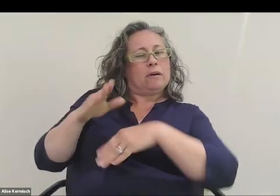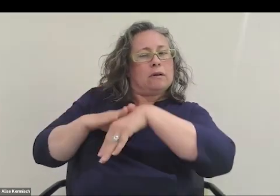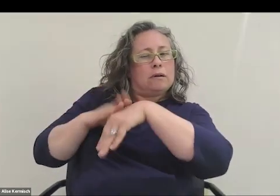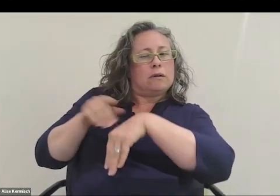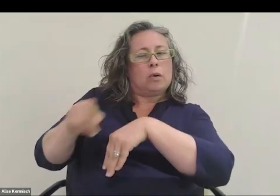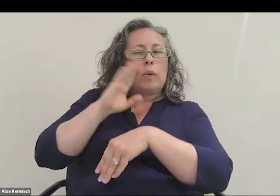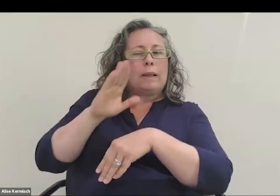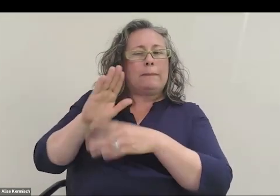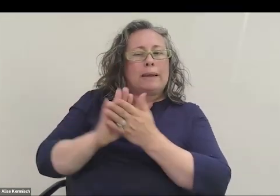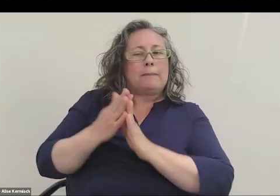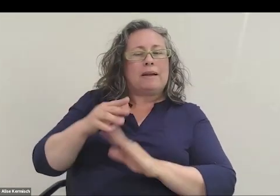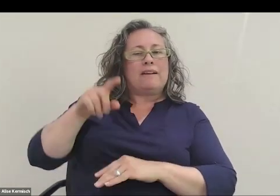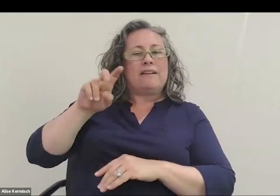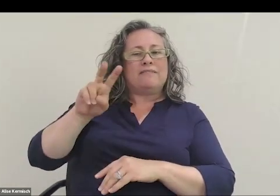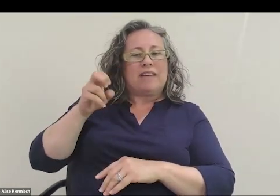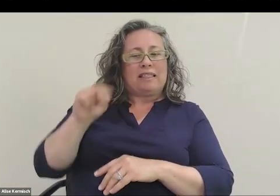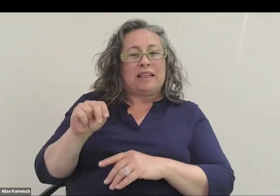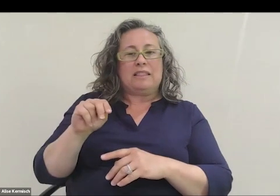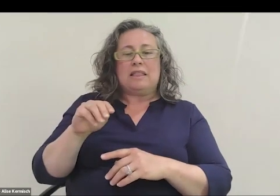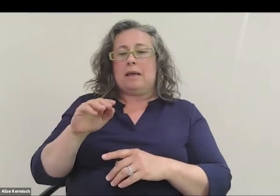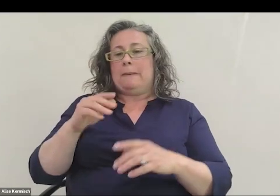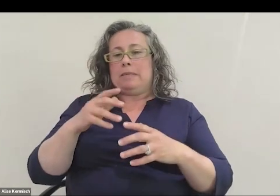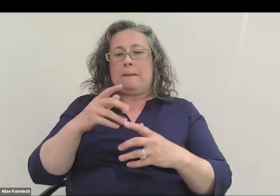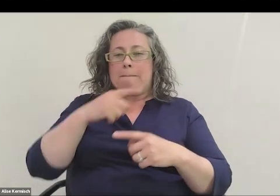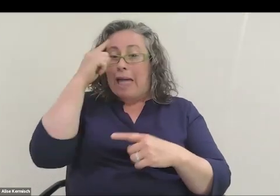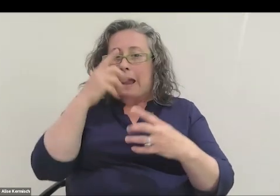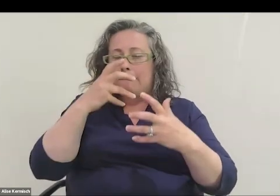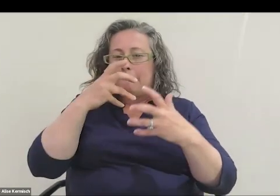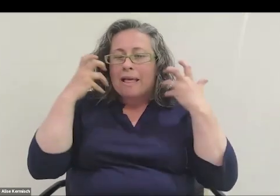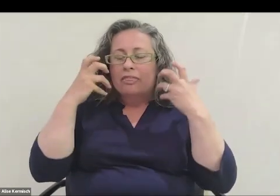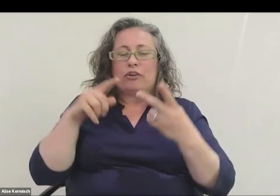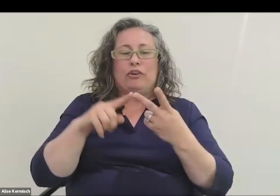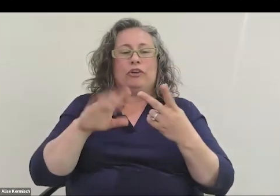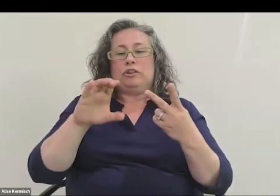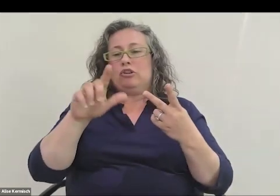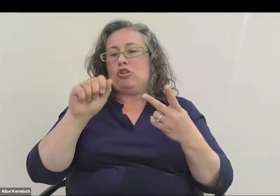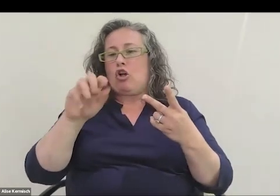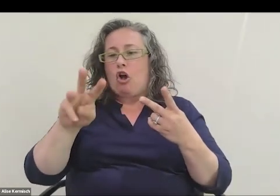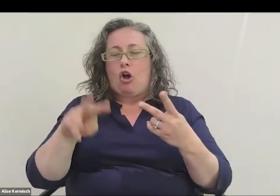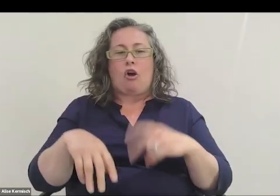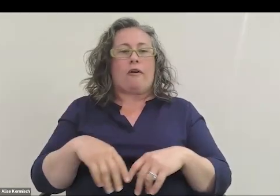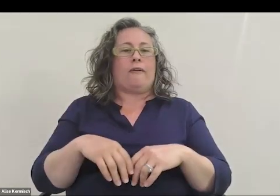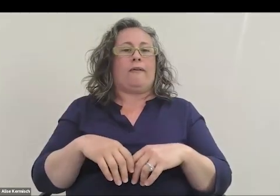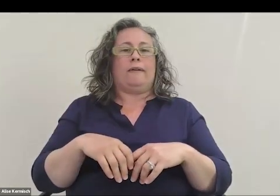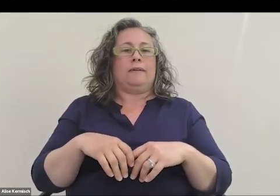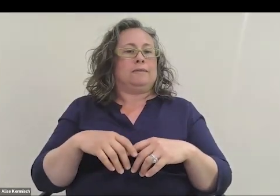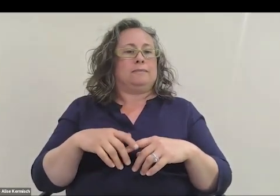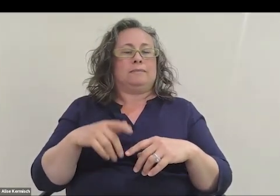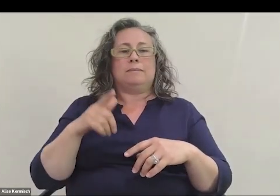We have Black Panther with Klaue. If it's an arm amputee, it's definitely a villain, just given the history of film.